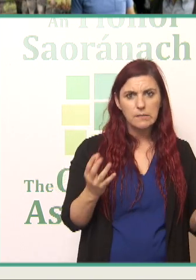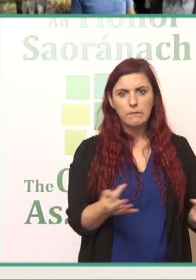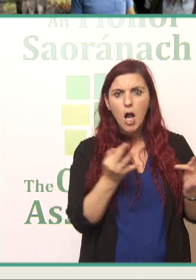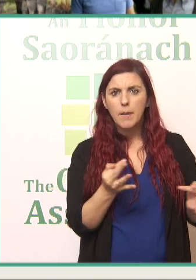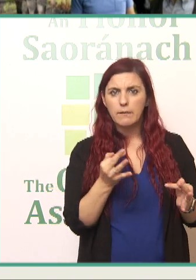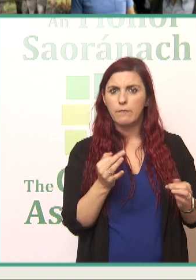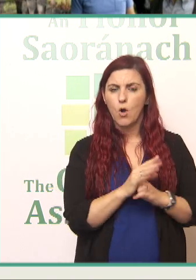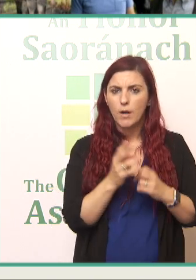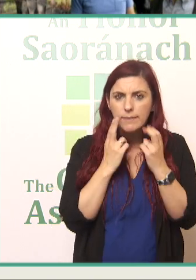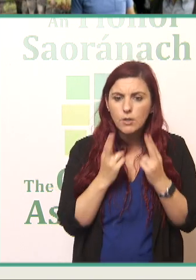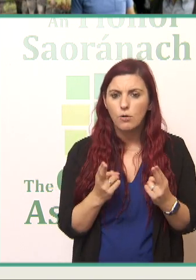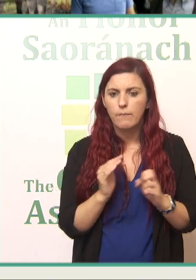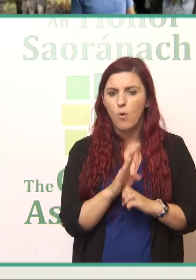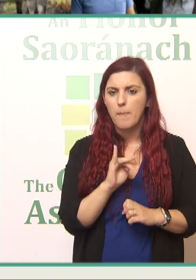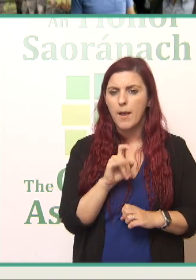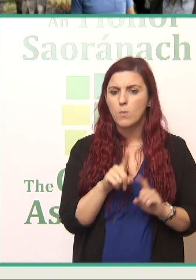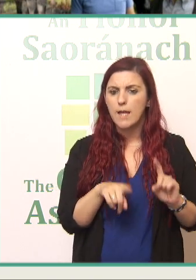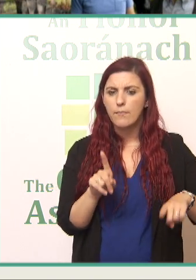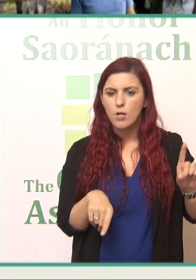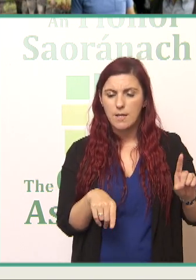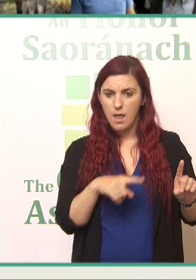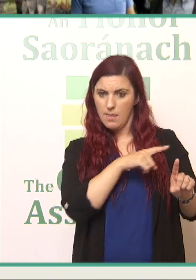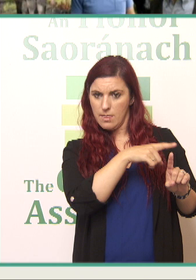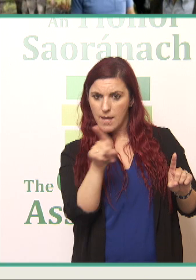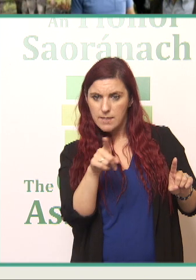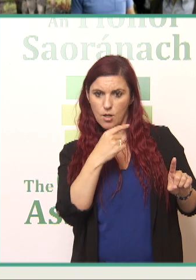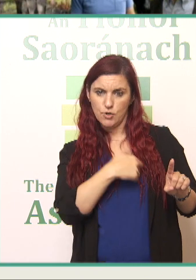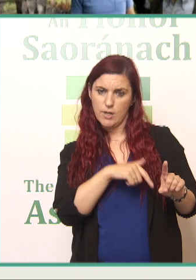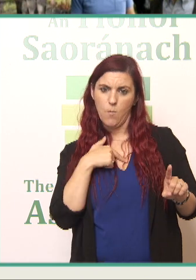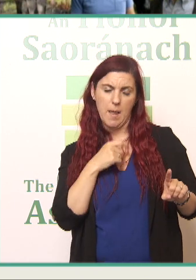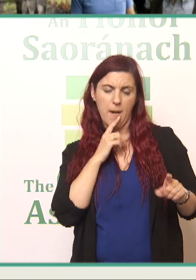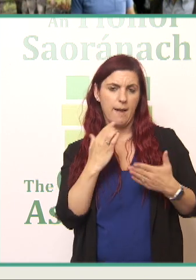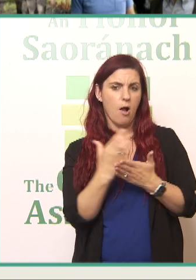nature and for biodiversity these genuinely are my conservation Heroes they do a day in day out